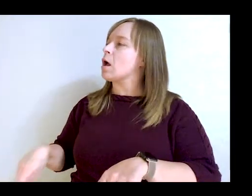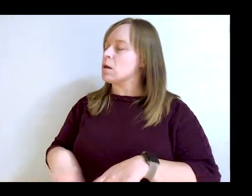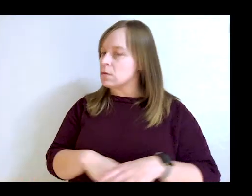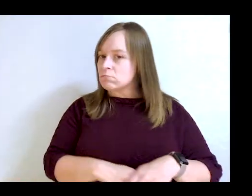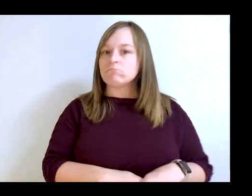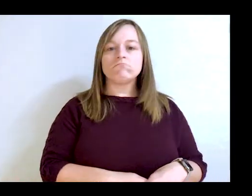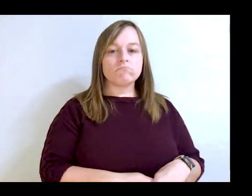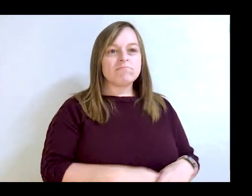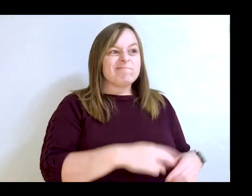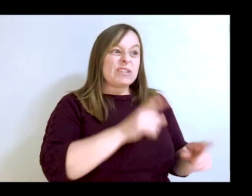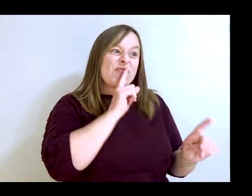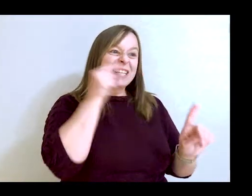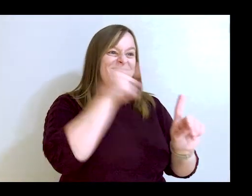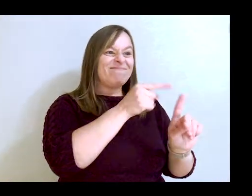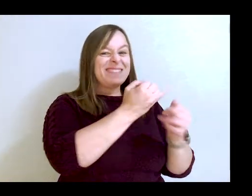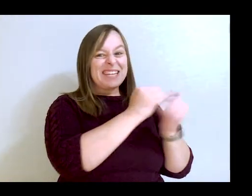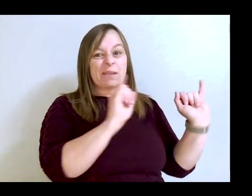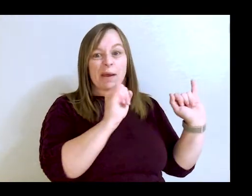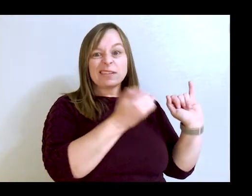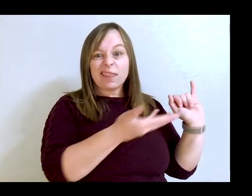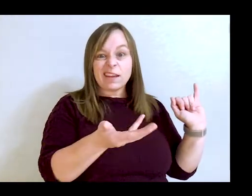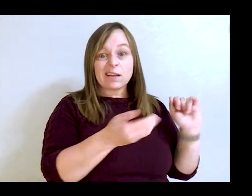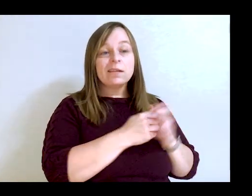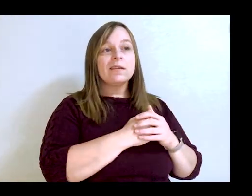R: So it's really an independence thing.